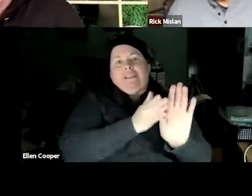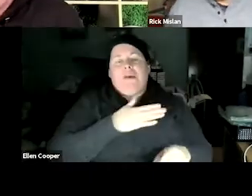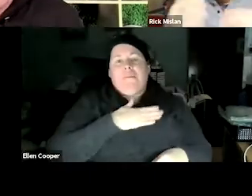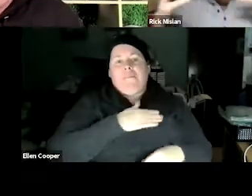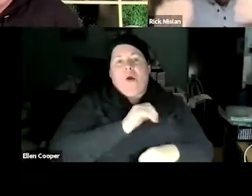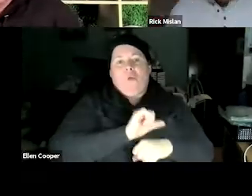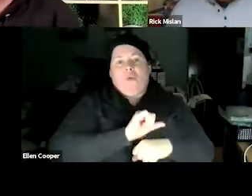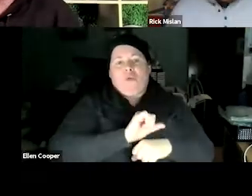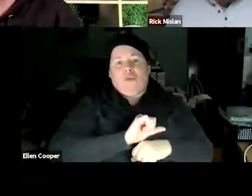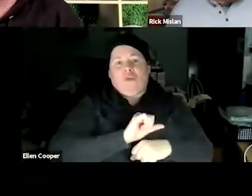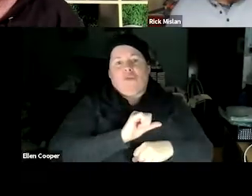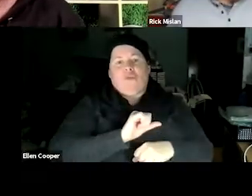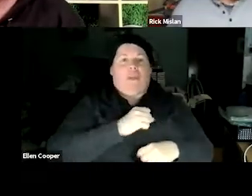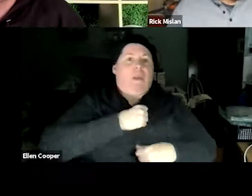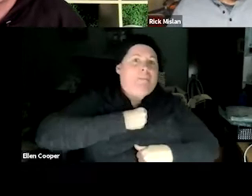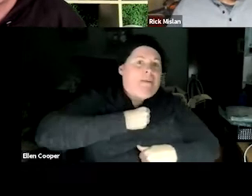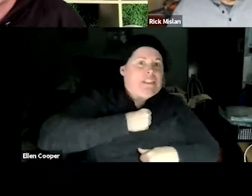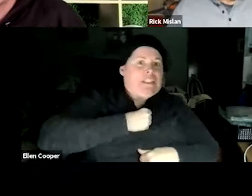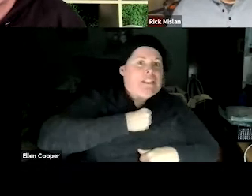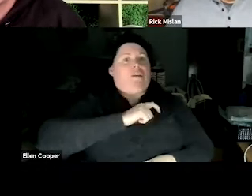Rick Mislan: military and law enforcement and seeing it